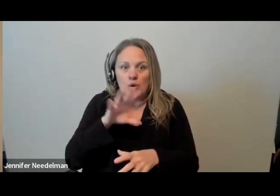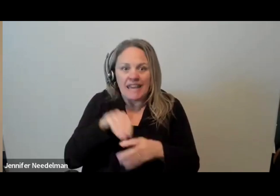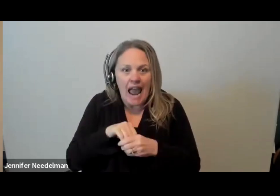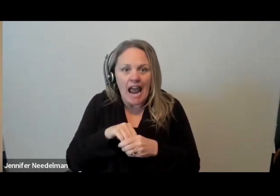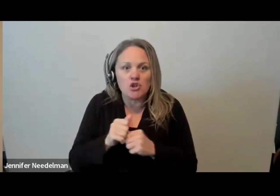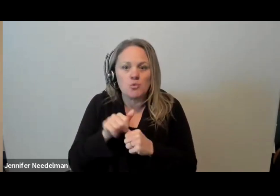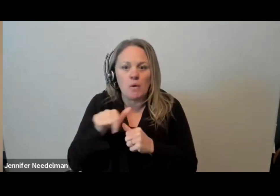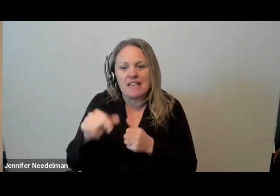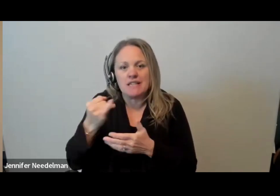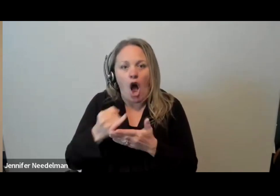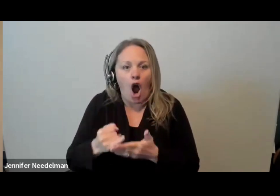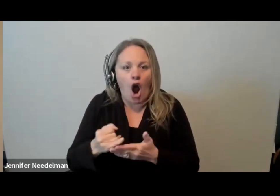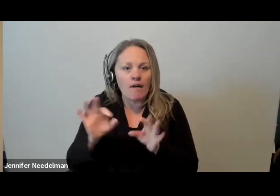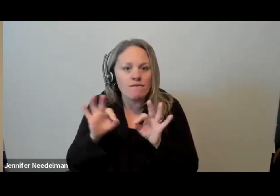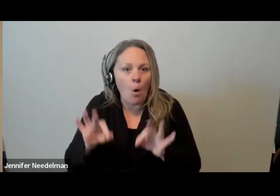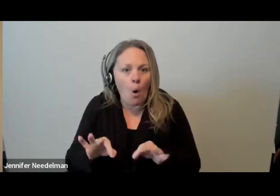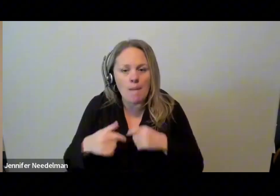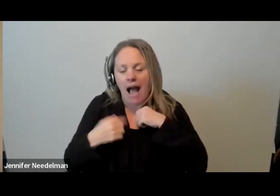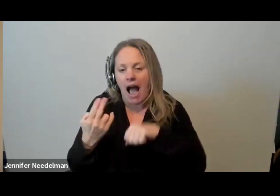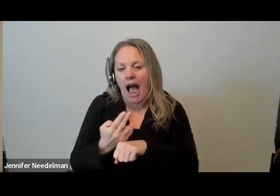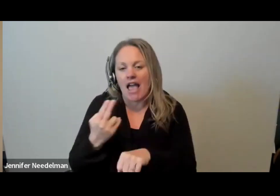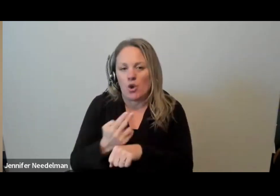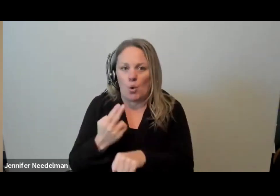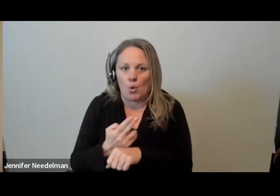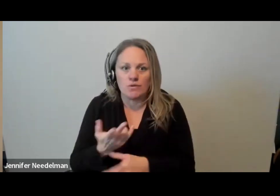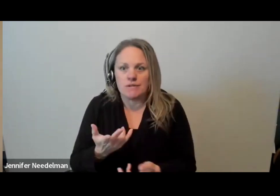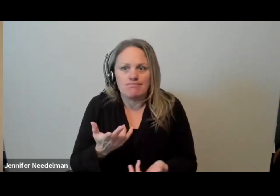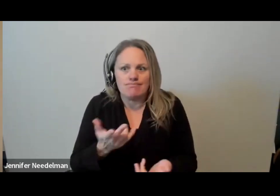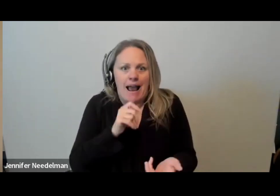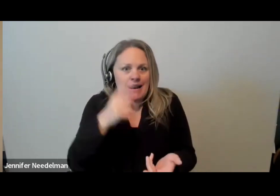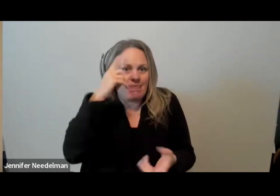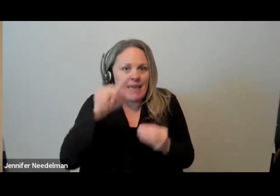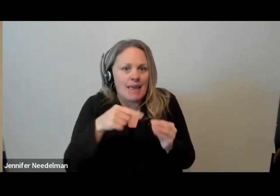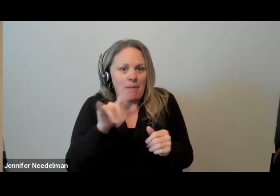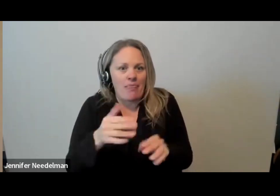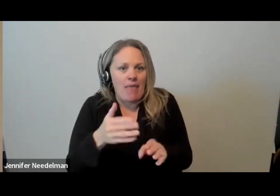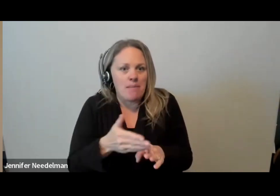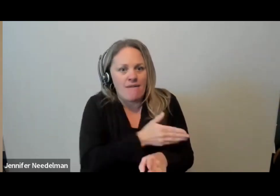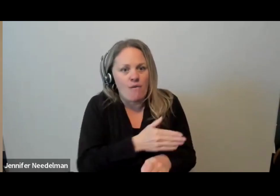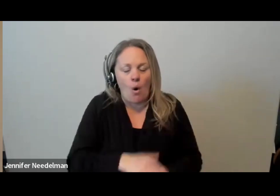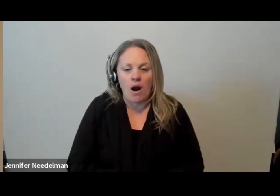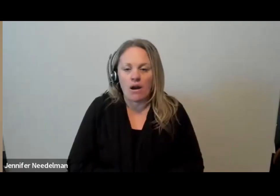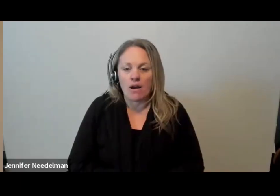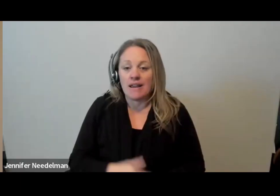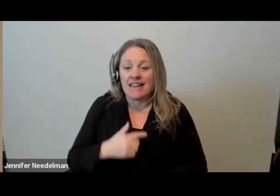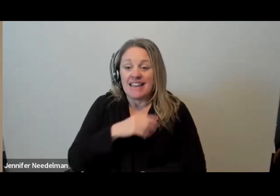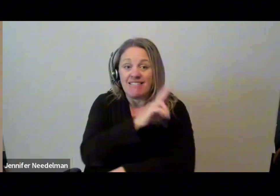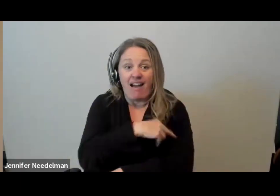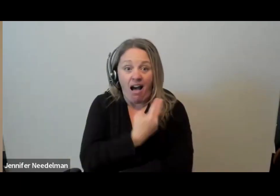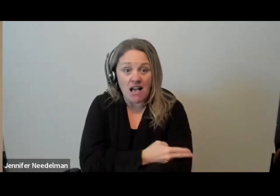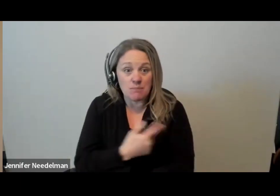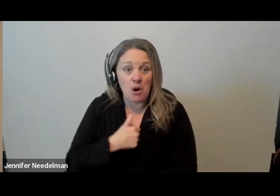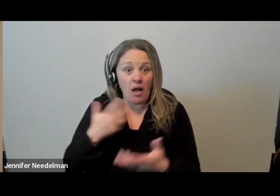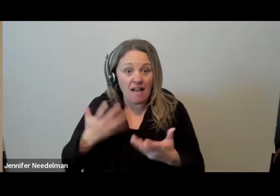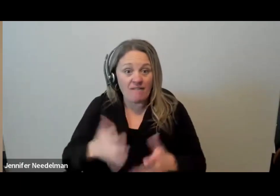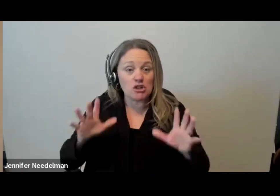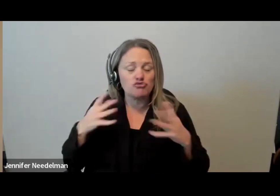this culture that I took for granted before that experience In the hospital, after I kind of recovered, I'd play games to, you know,